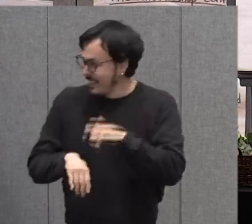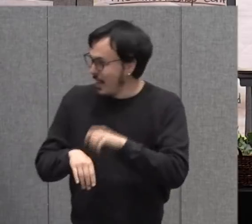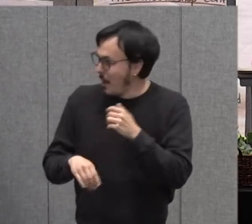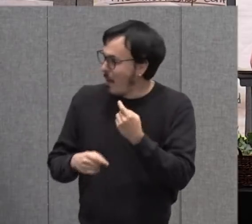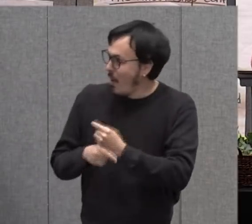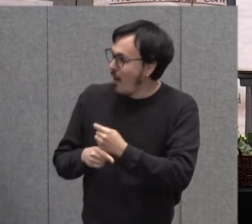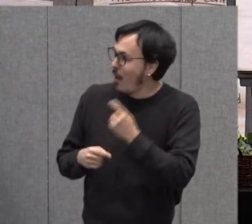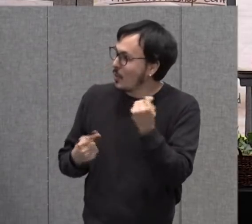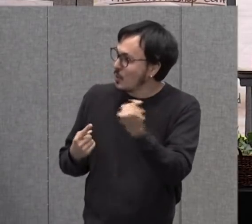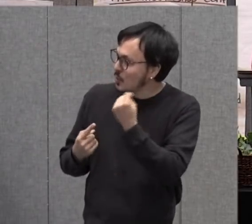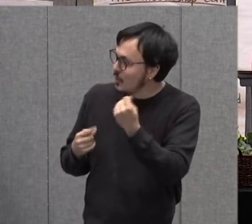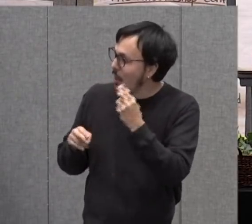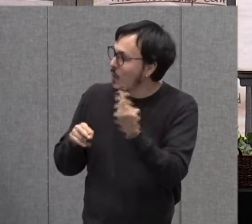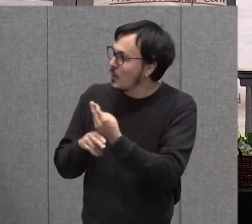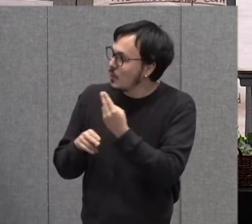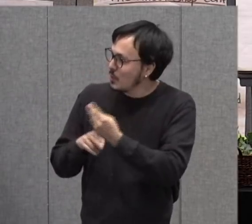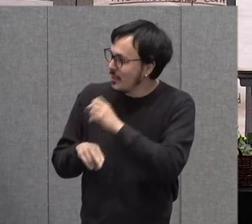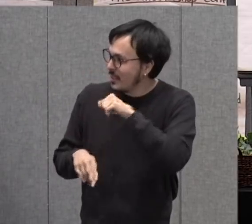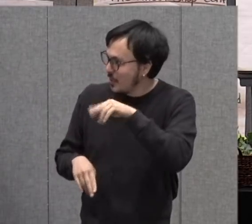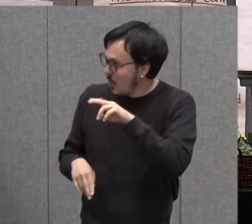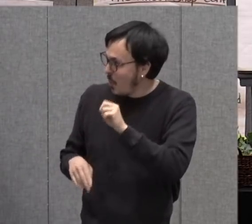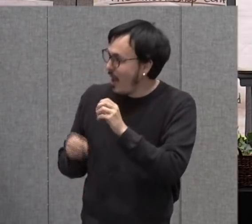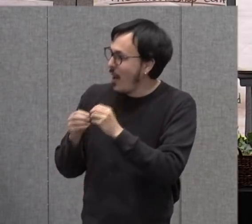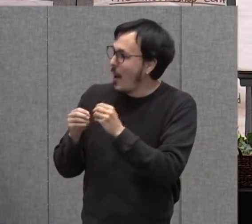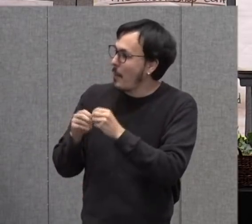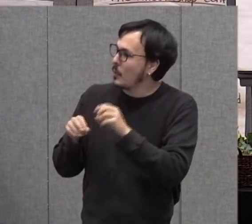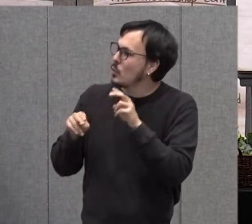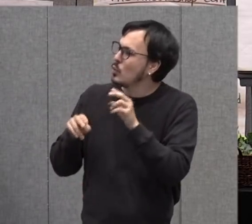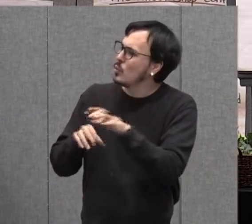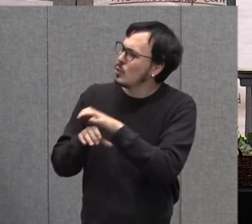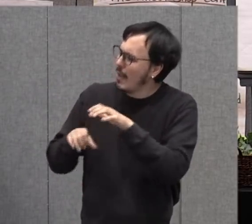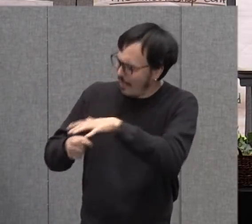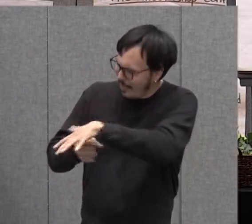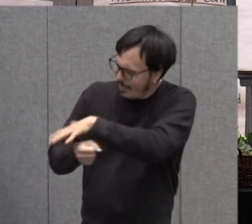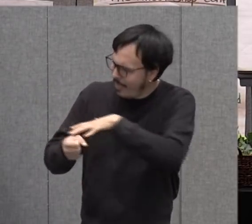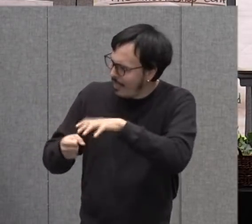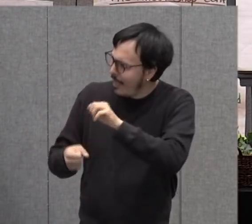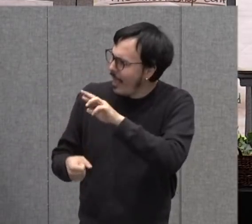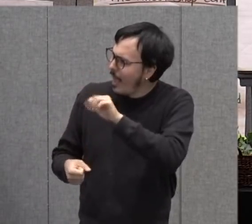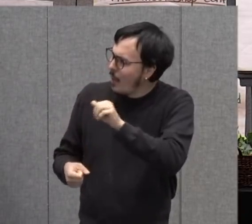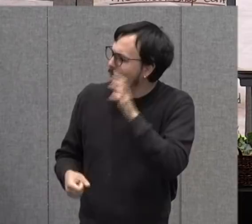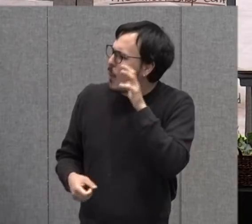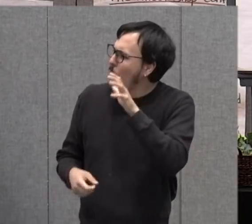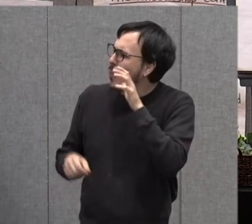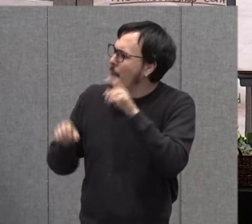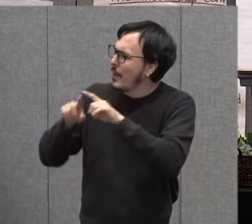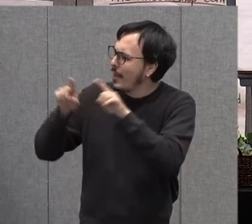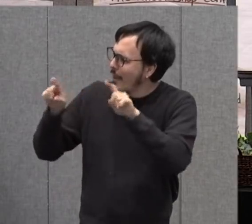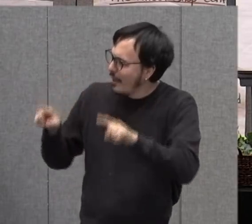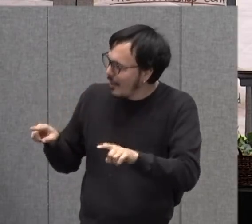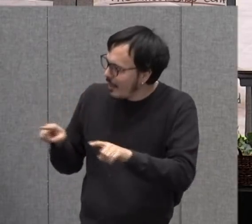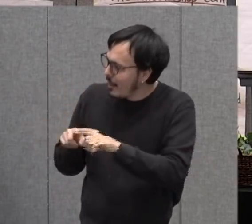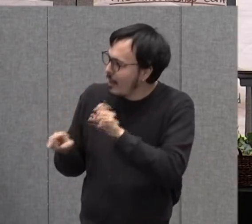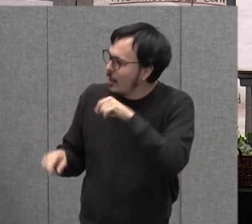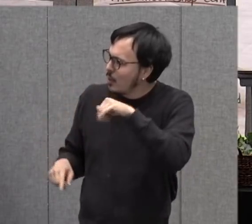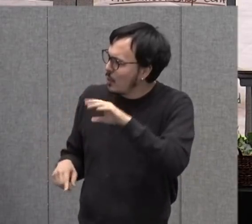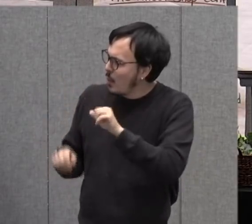where we were using square numbers. If we were charting the area of this, it would be a square shape. Yeah, all right. Well, it's your turn. Oh, it's my turn.